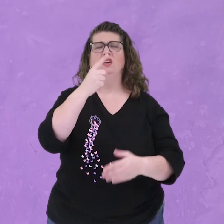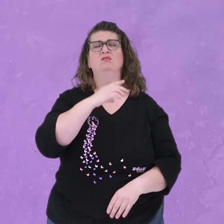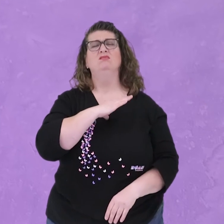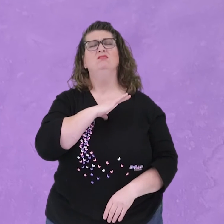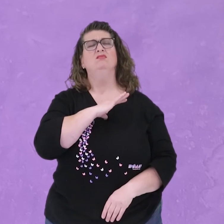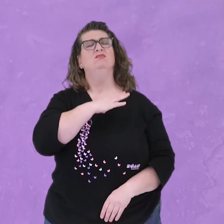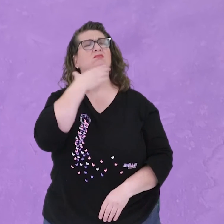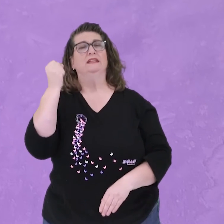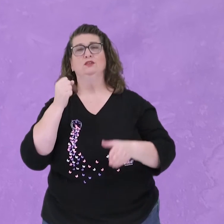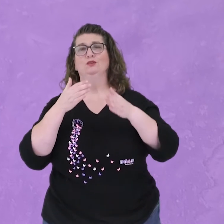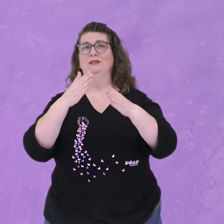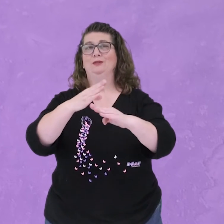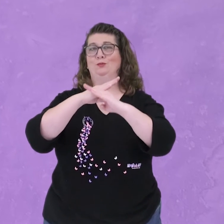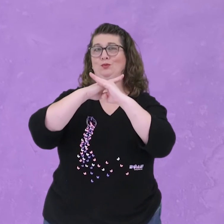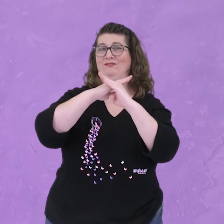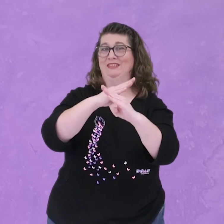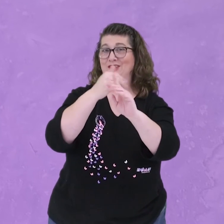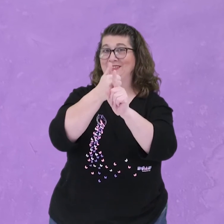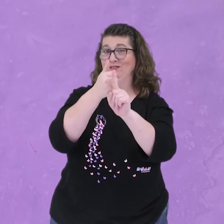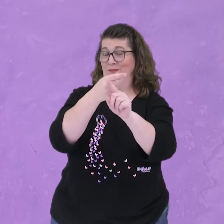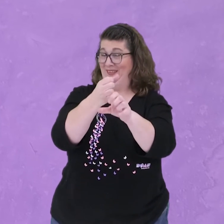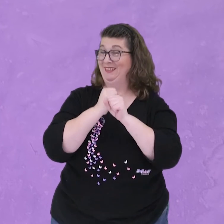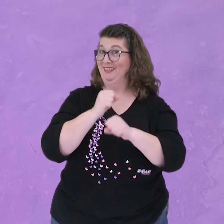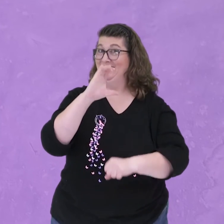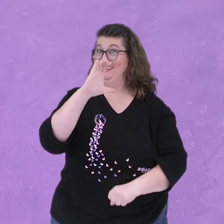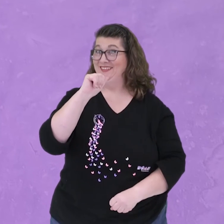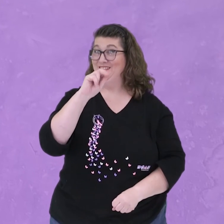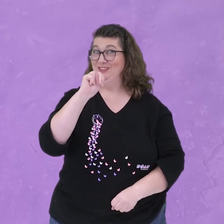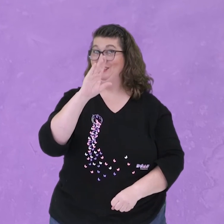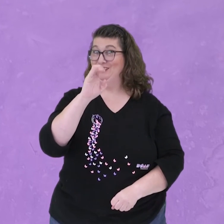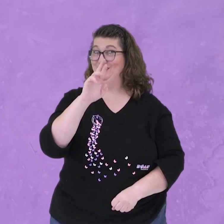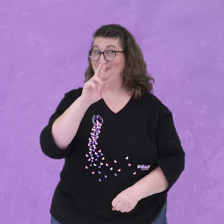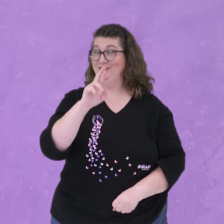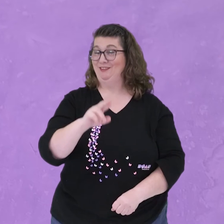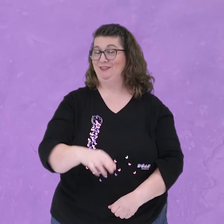are one of the best ways to prevent yourself from cancer.